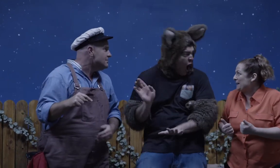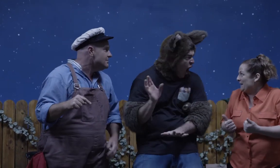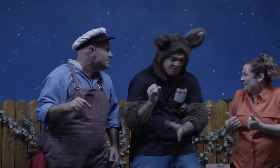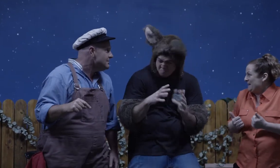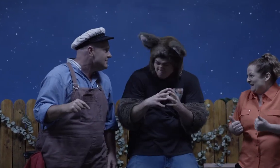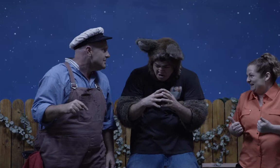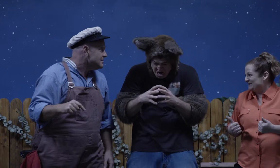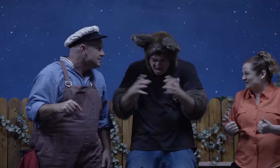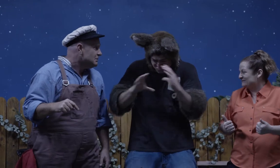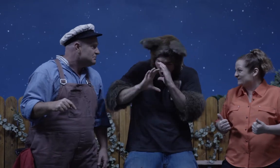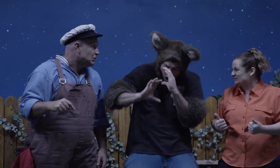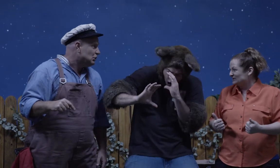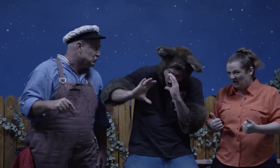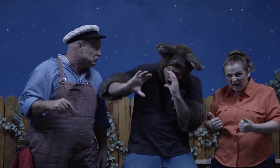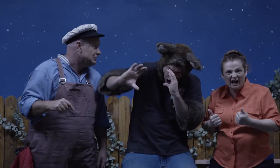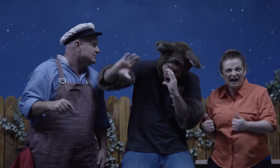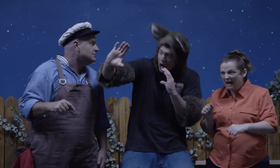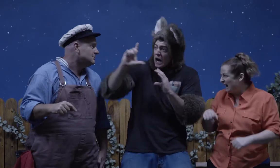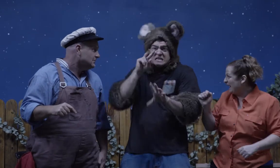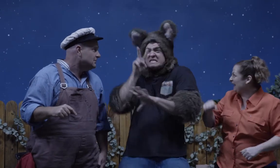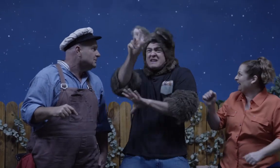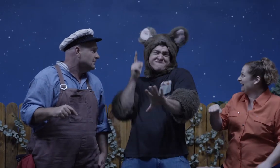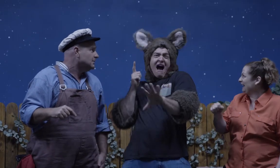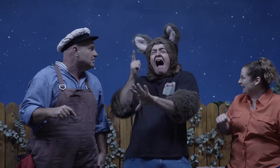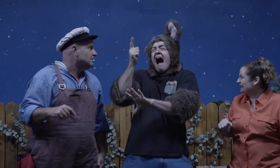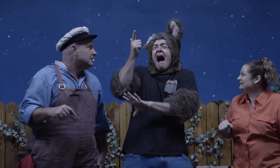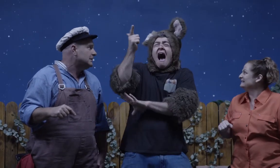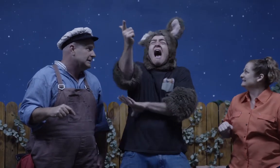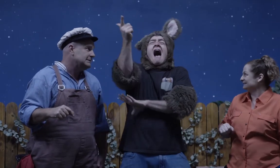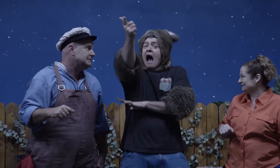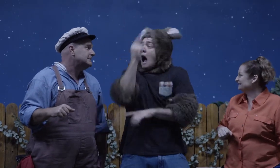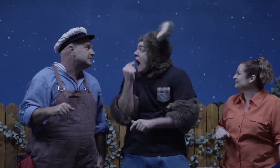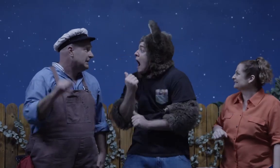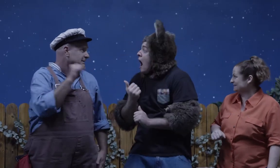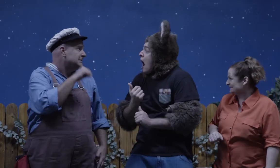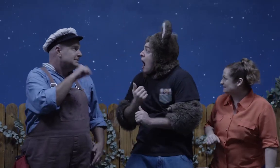A bigger telescope? Oh! Does that mean I can see far, far, far away?